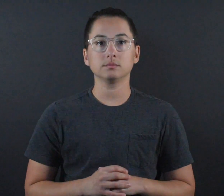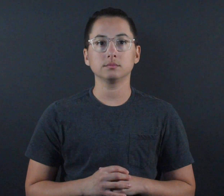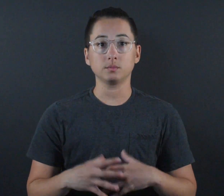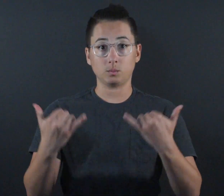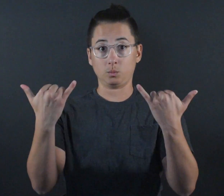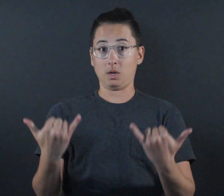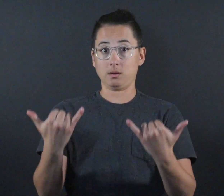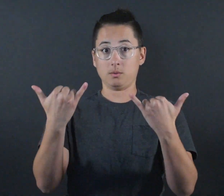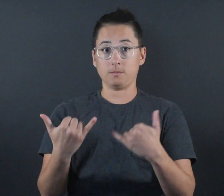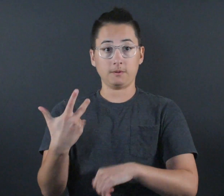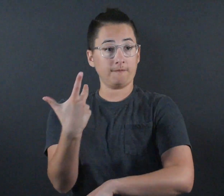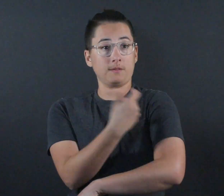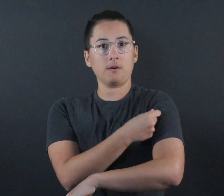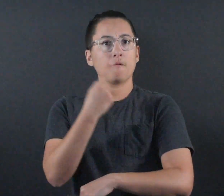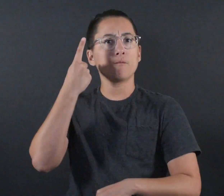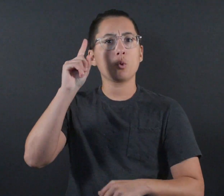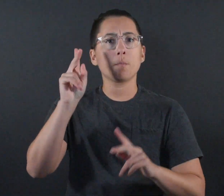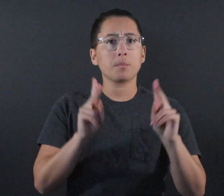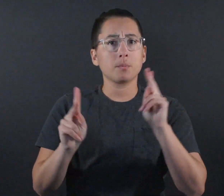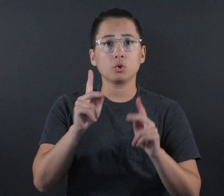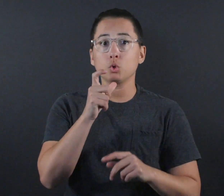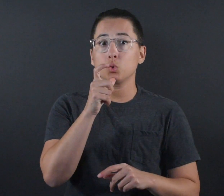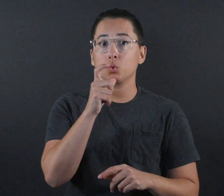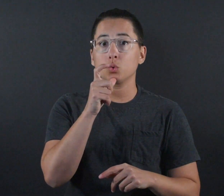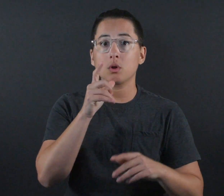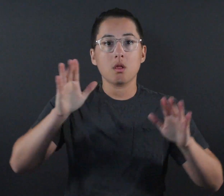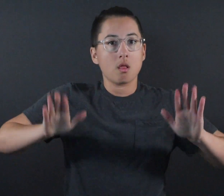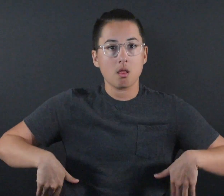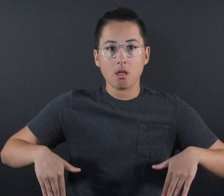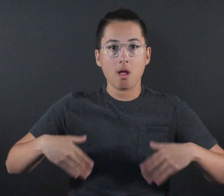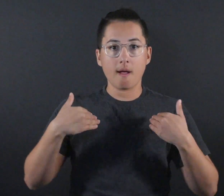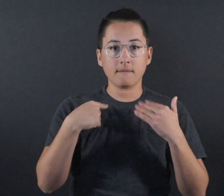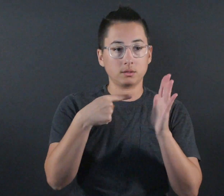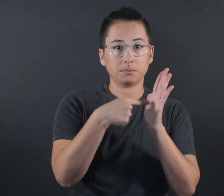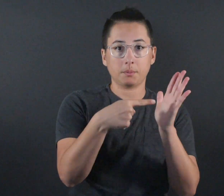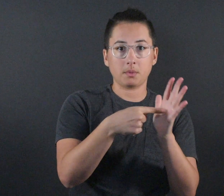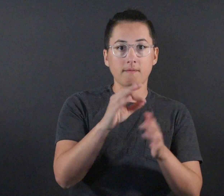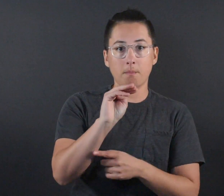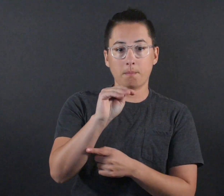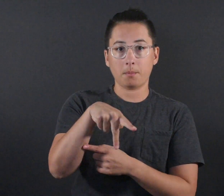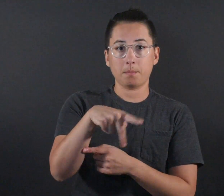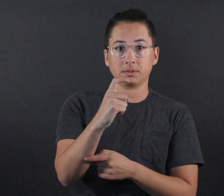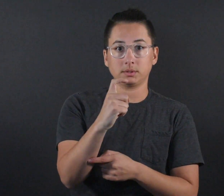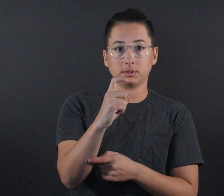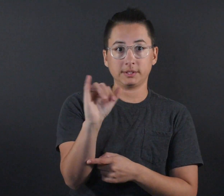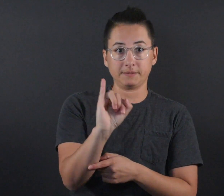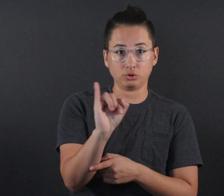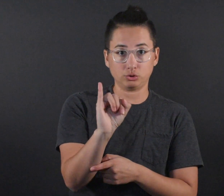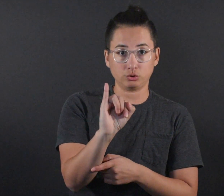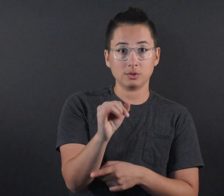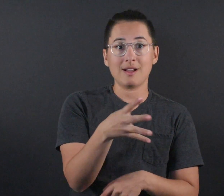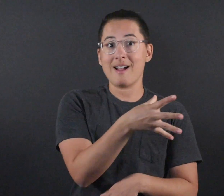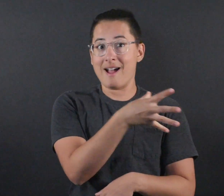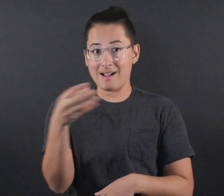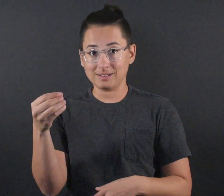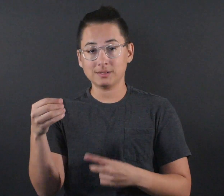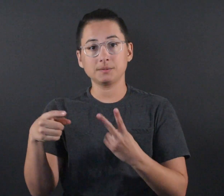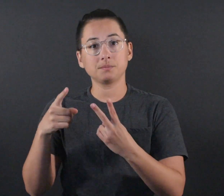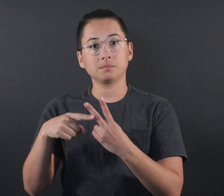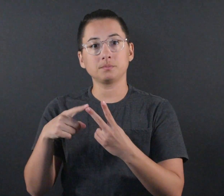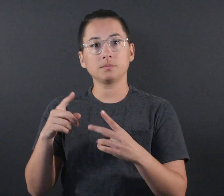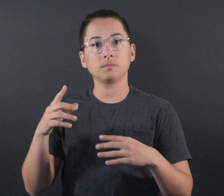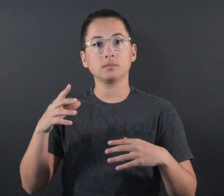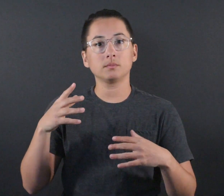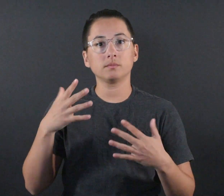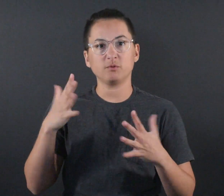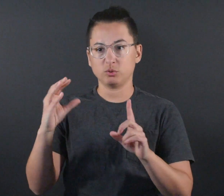Right now, the vaccine is for people who do not have symptoms of MPX infection, and: